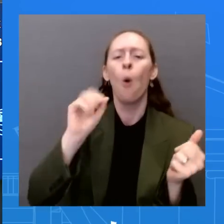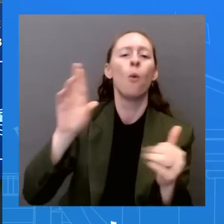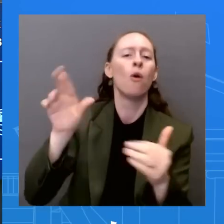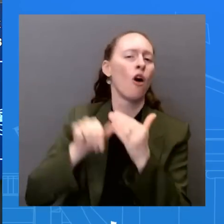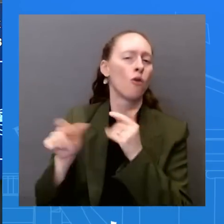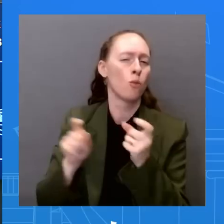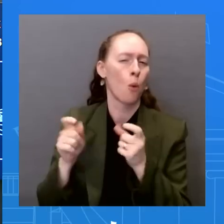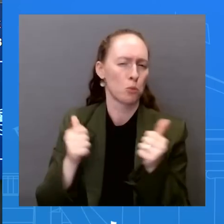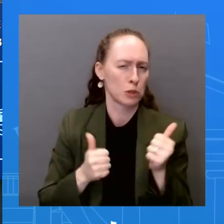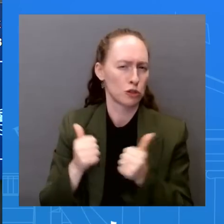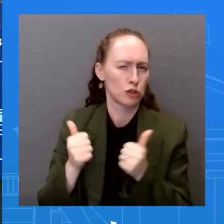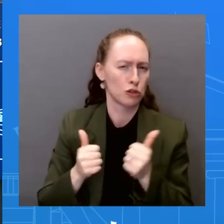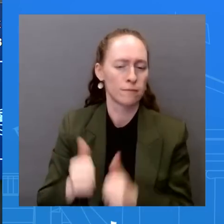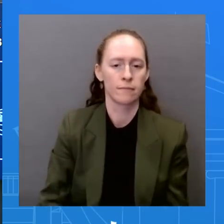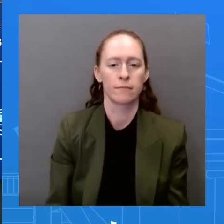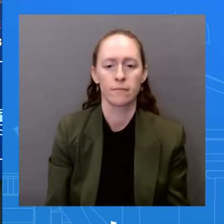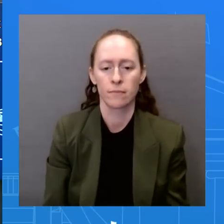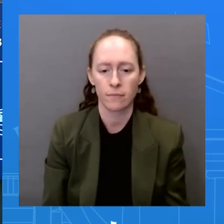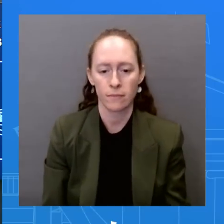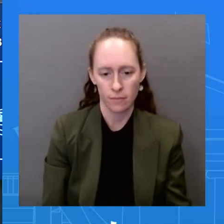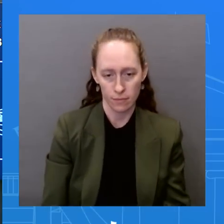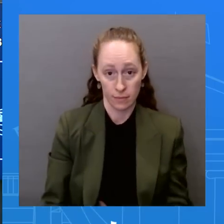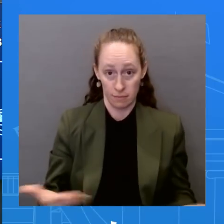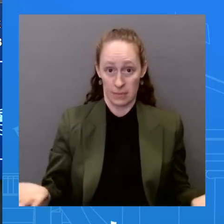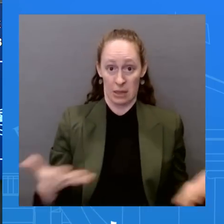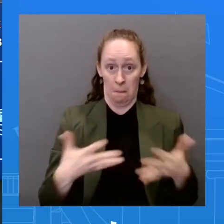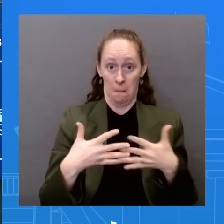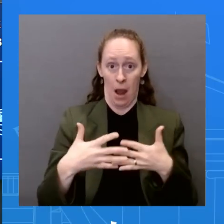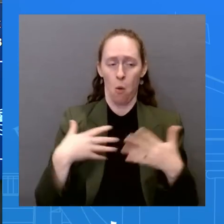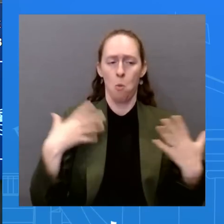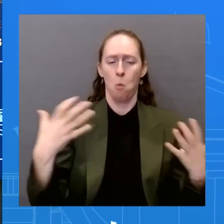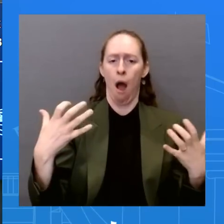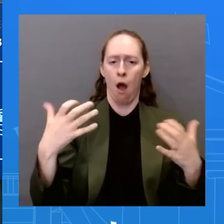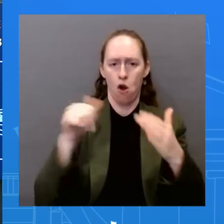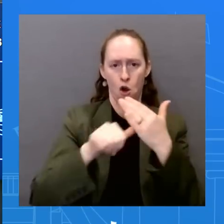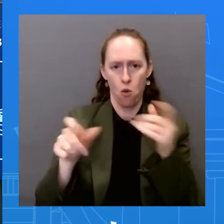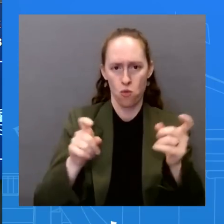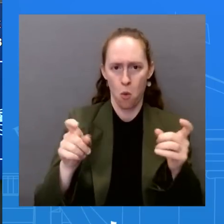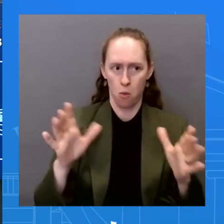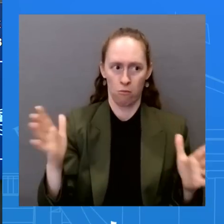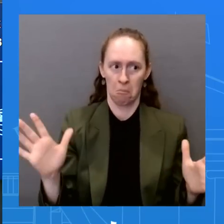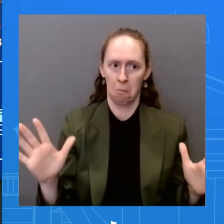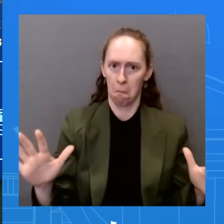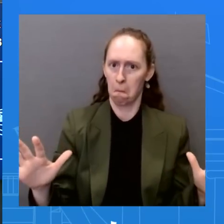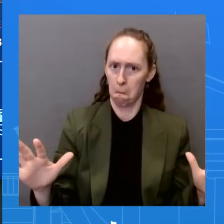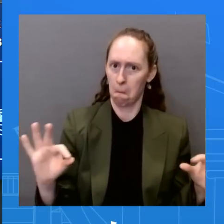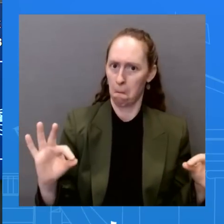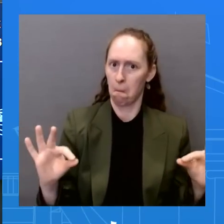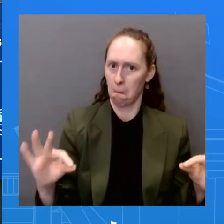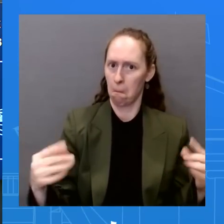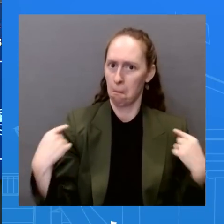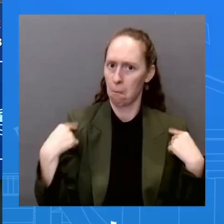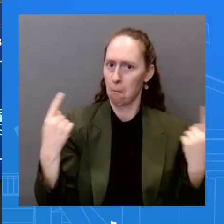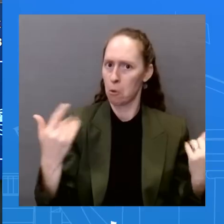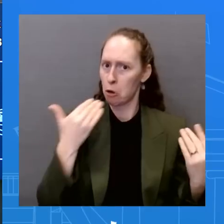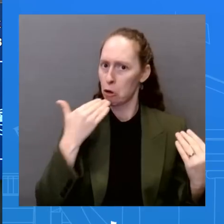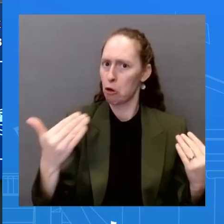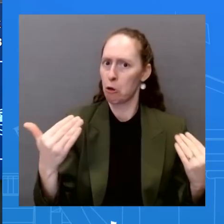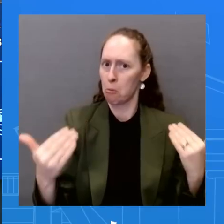in the right direction by creating more coverage in the populations that are at risk. Sort of creating that sort of level of immunity